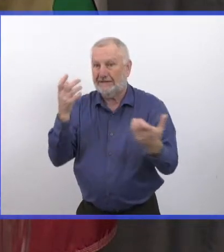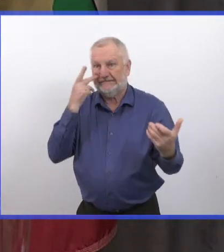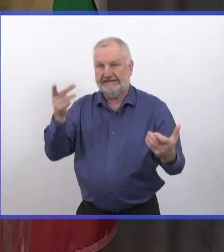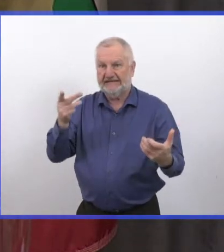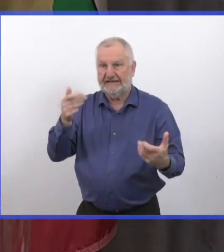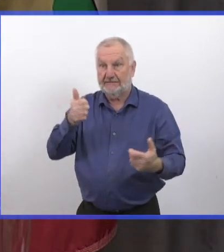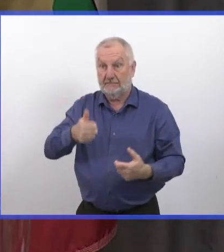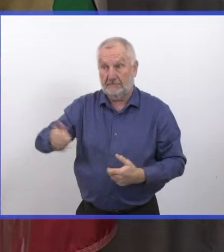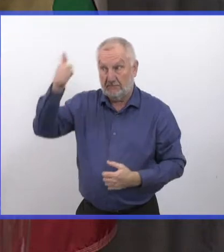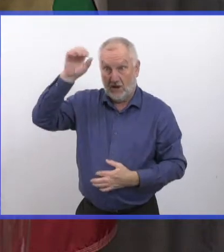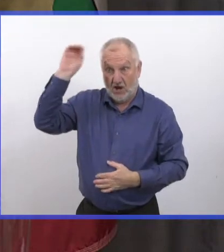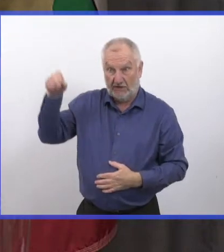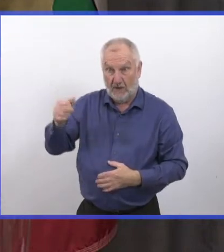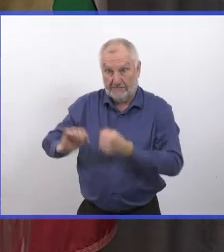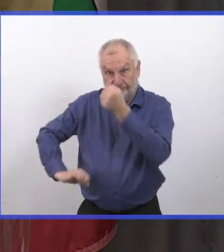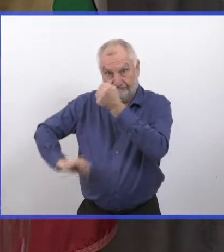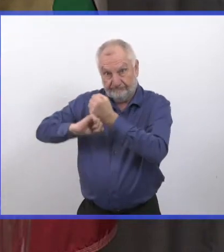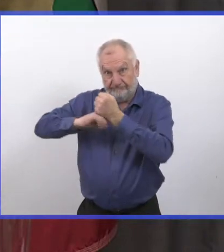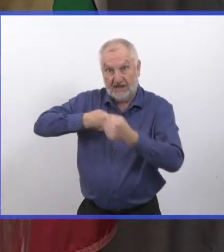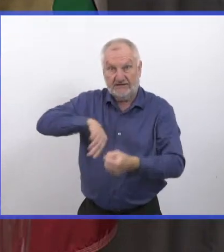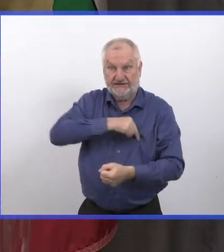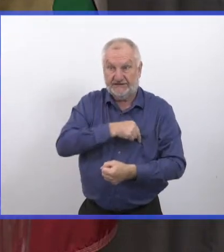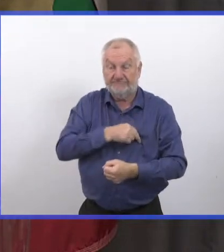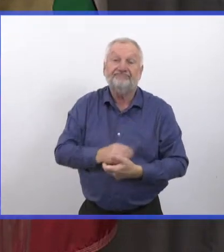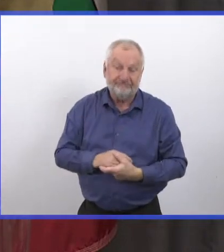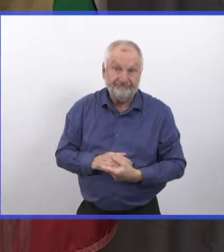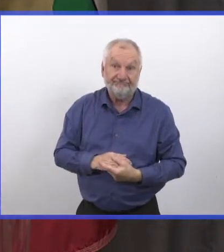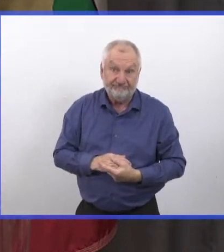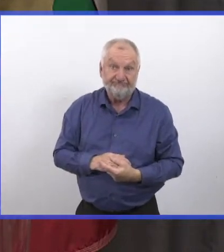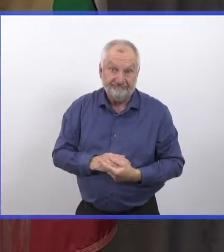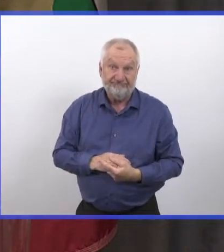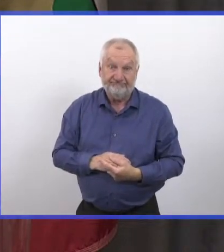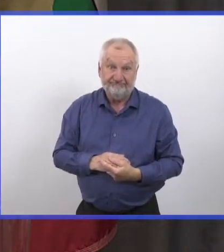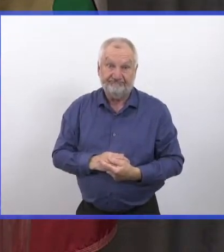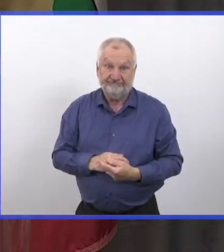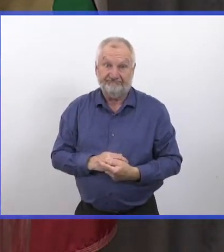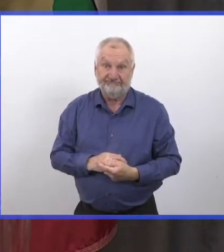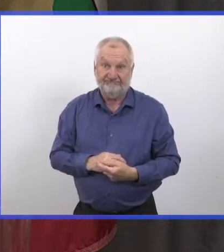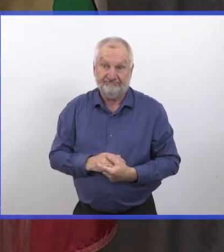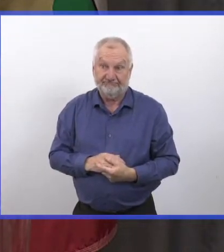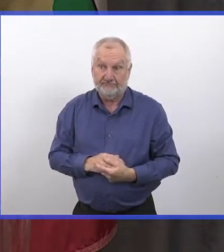So in addition, you know, reusable, nonmedical masks should not have any holes or valves that are open to the air.